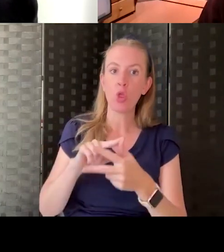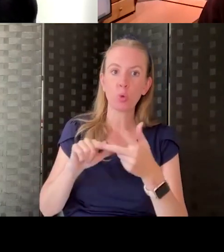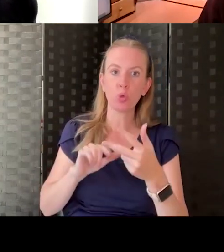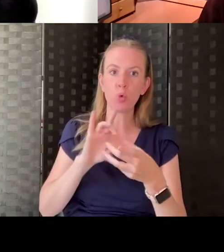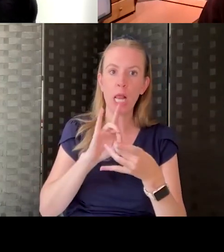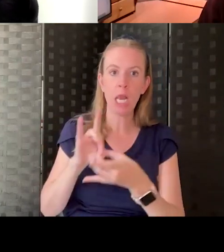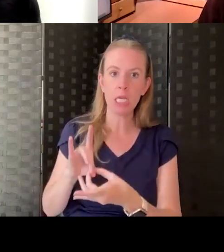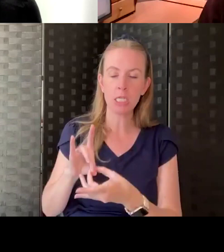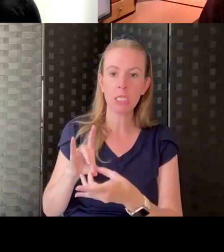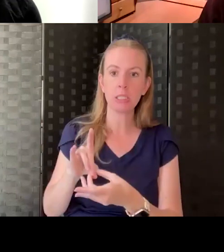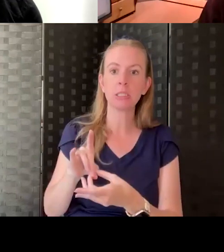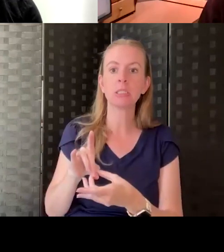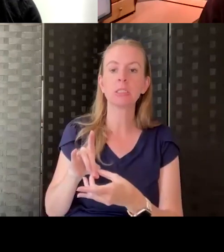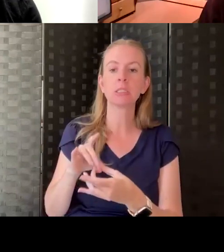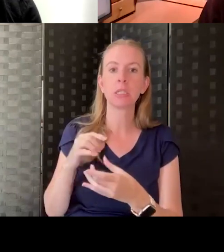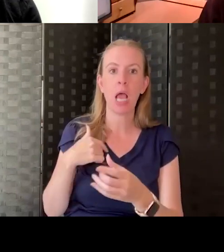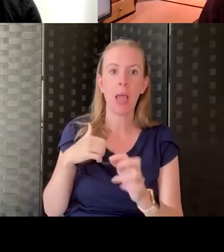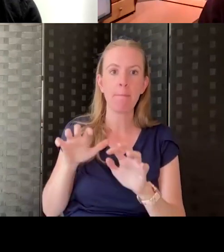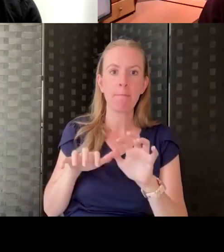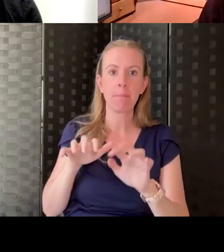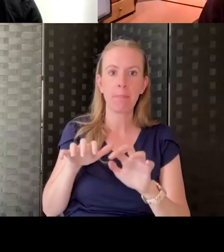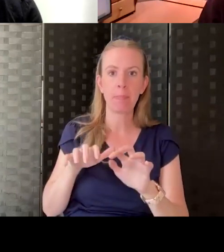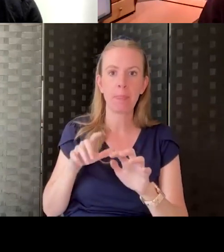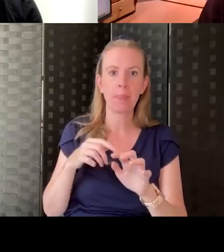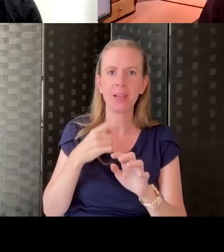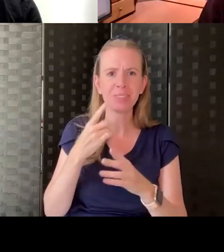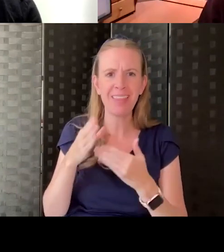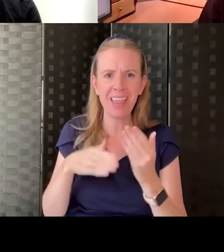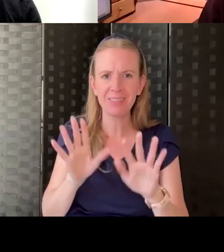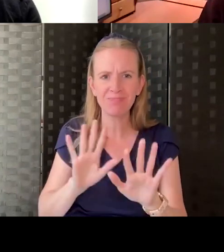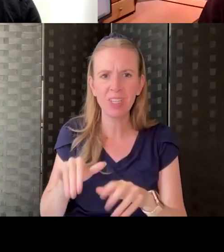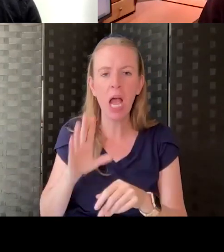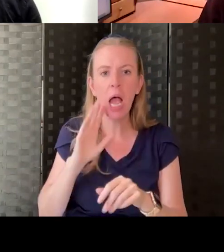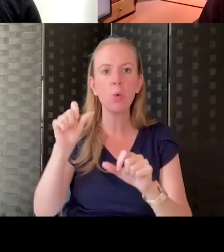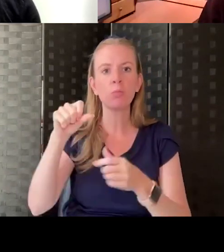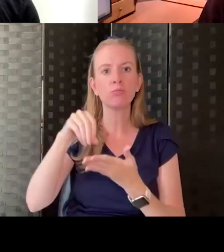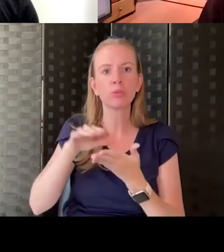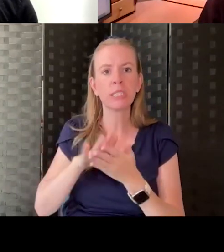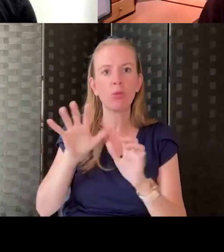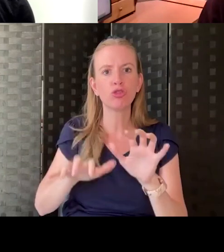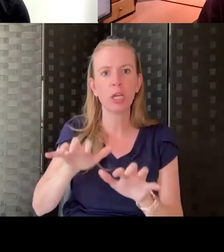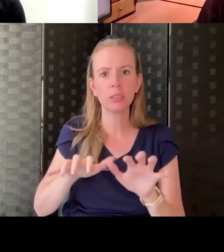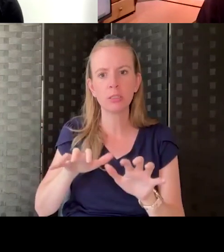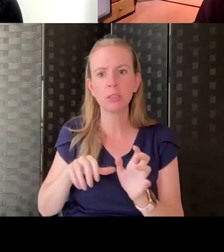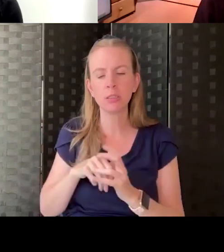at the end -- you know what? I keep saying they're at the end I can drop them in the chat.